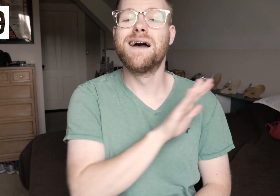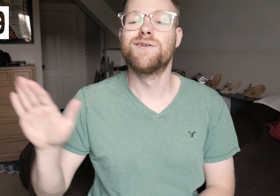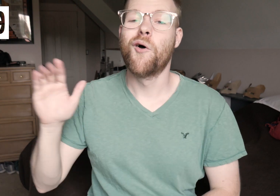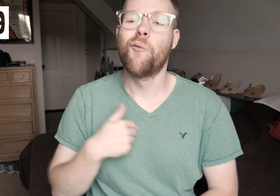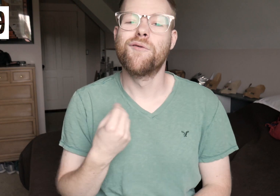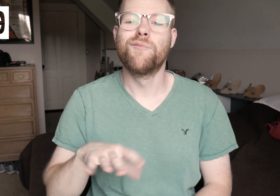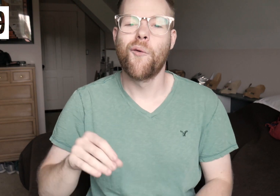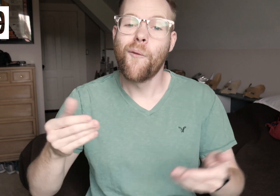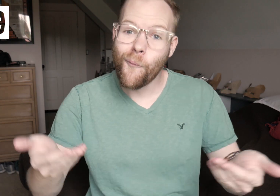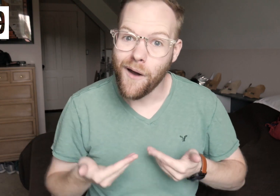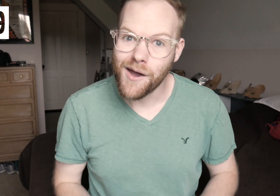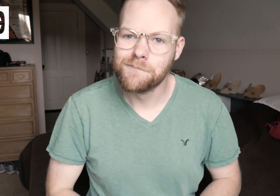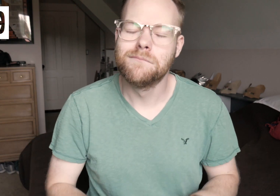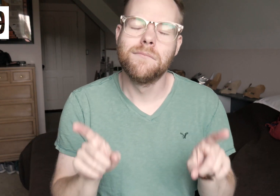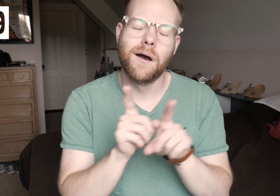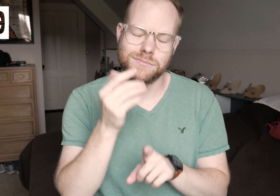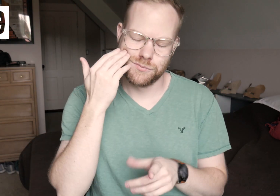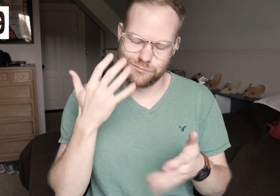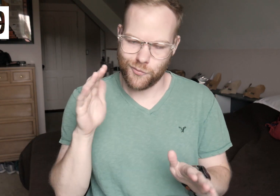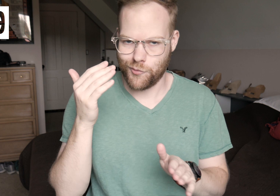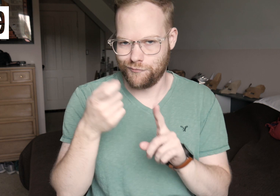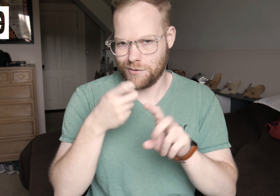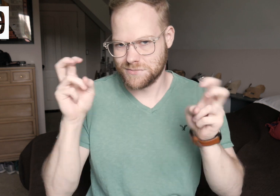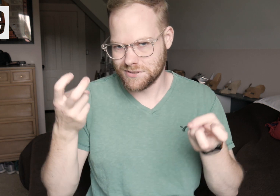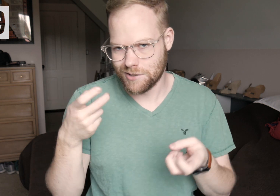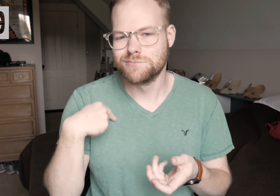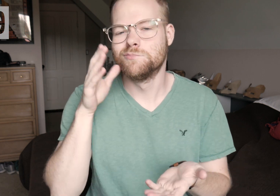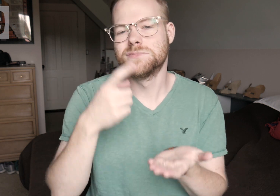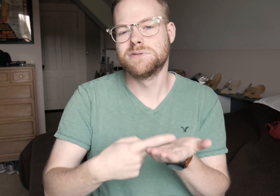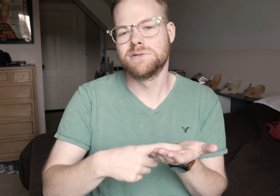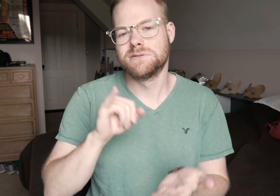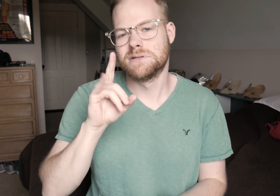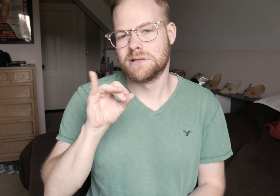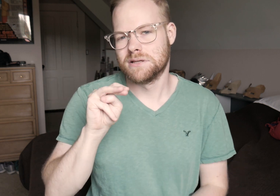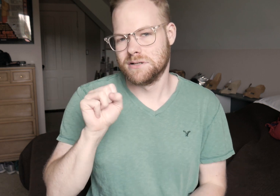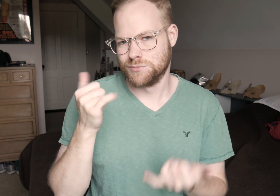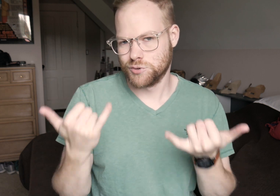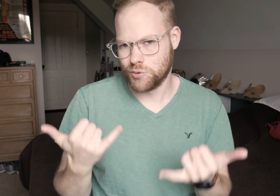Hello I’m Rogan and welcome! As you know from the title, we’ll be discussing idioms today.